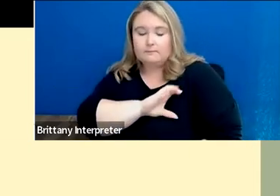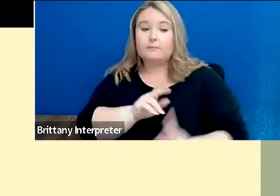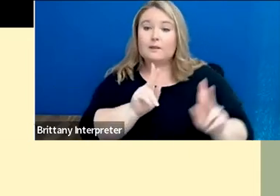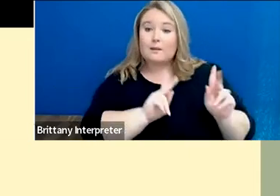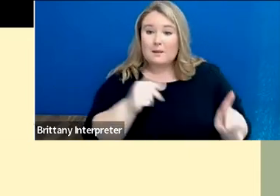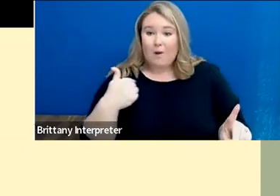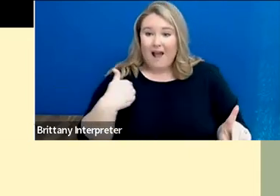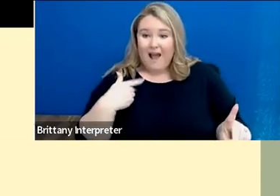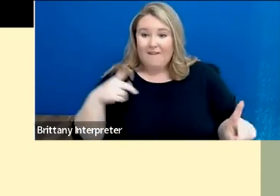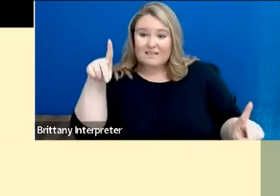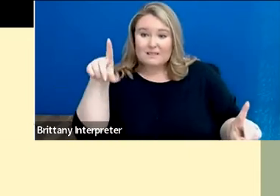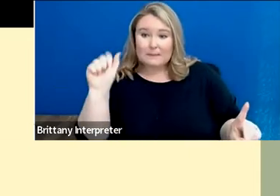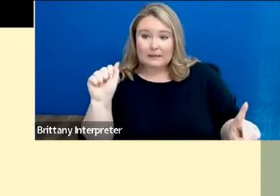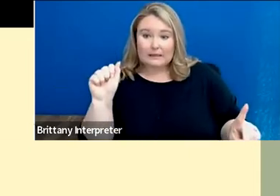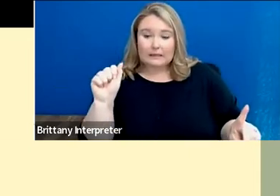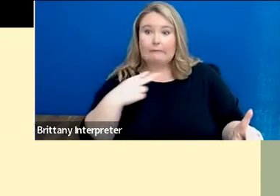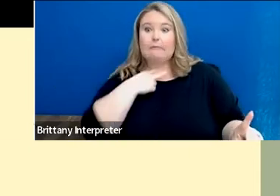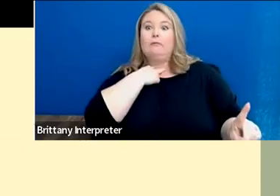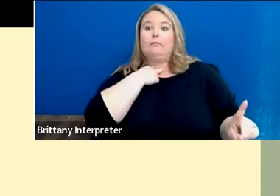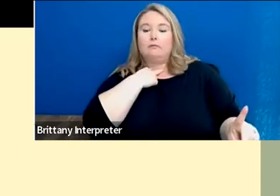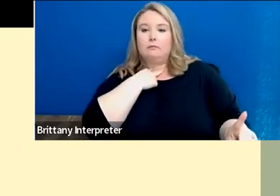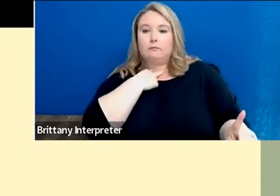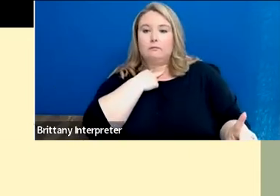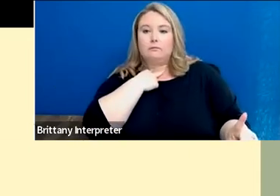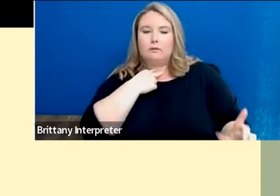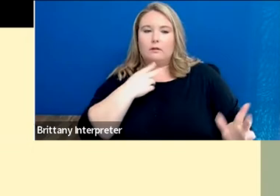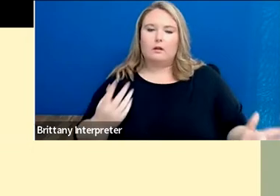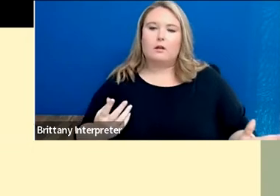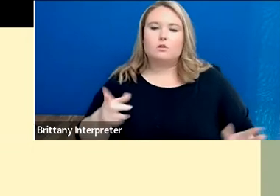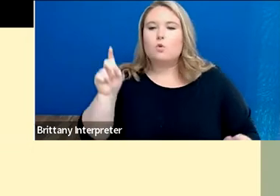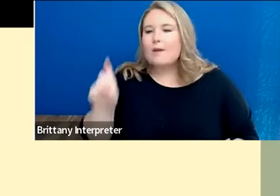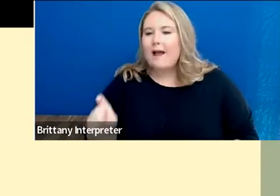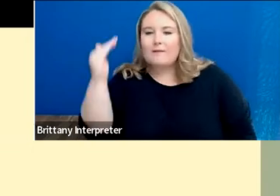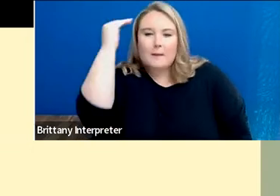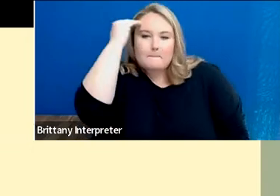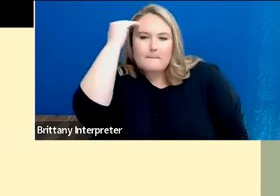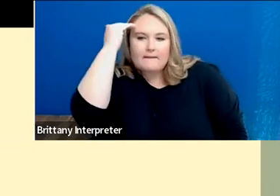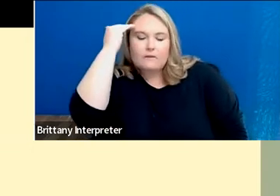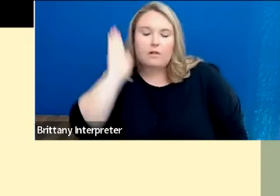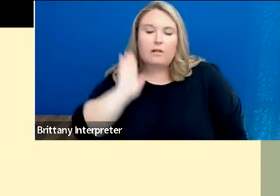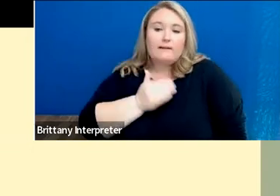even on public transit these days. So we need to be mindful of our community as a whole, that it has to be safe.